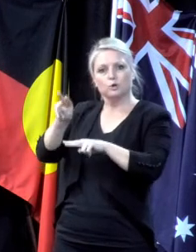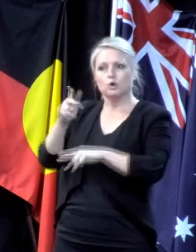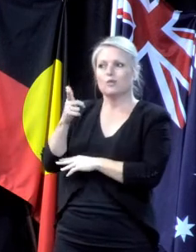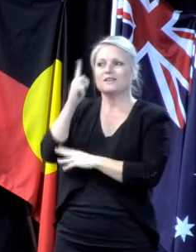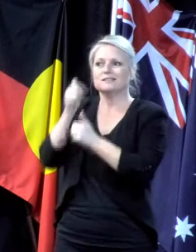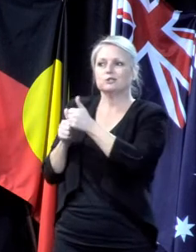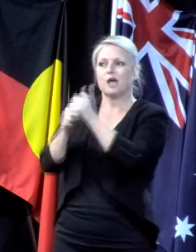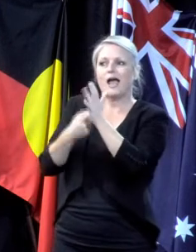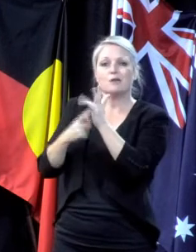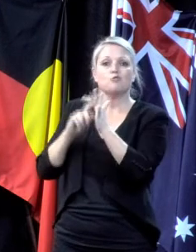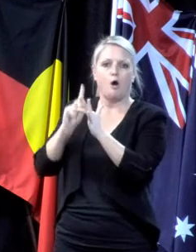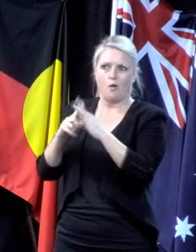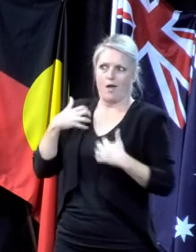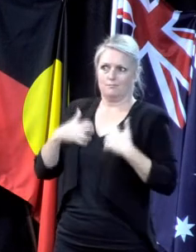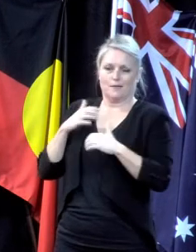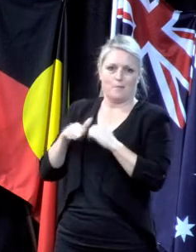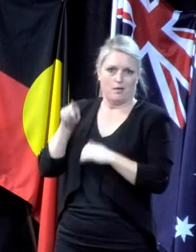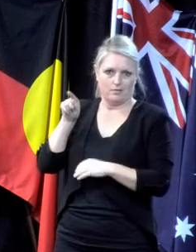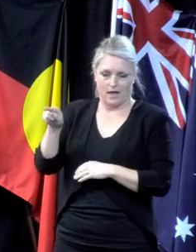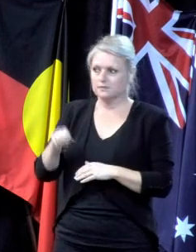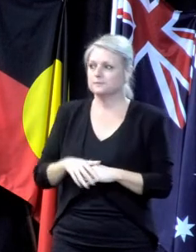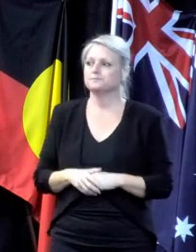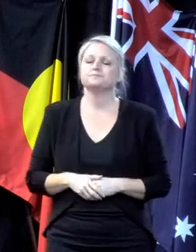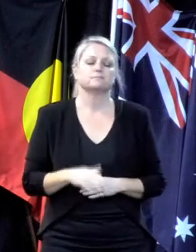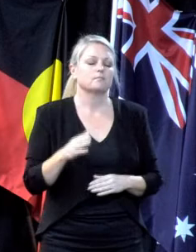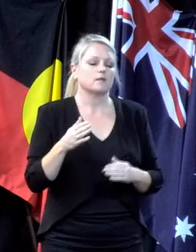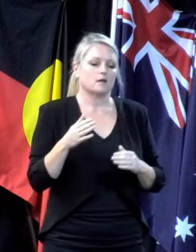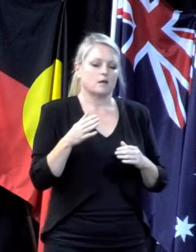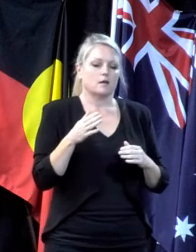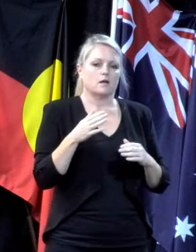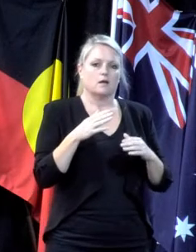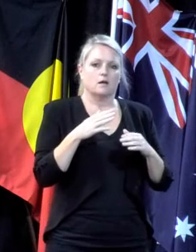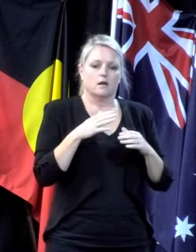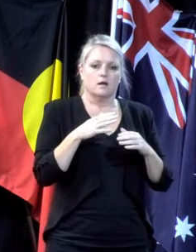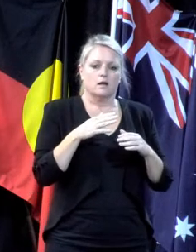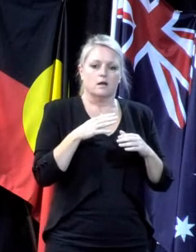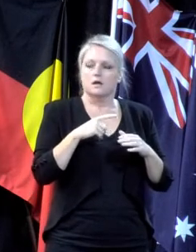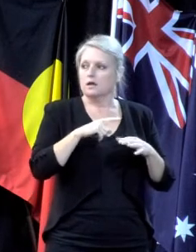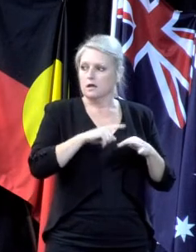Can I pick up that topic for a moment, and could you explain to